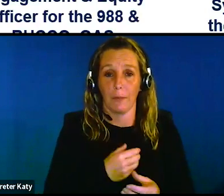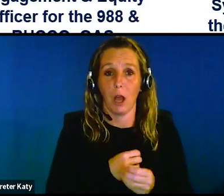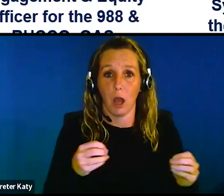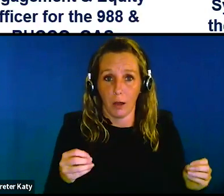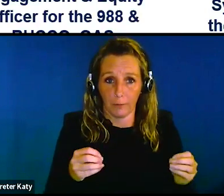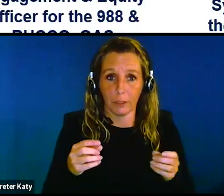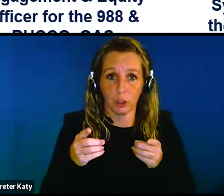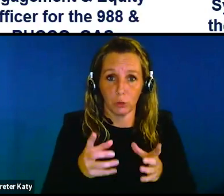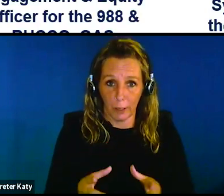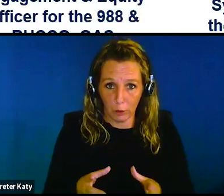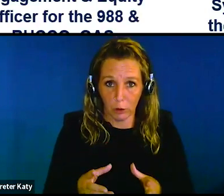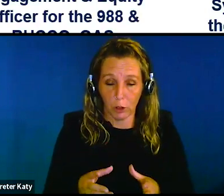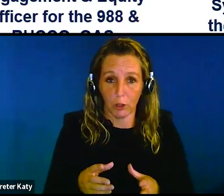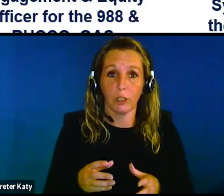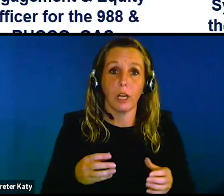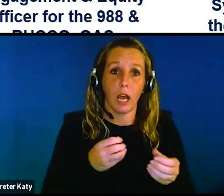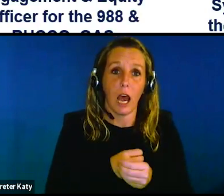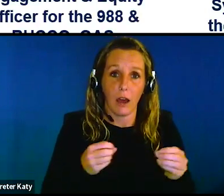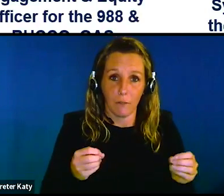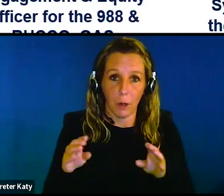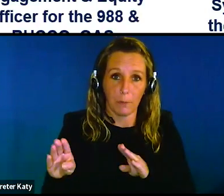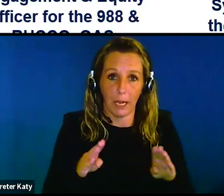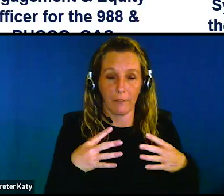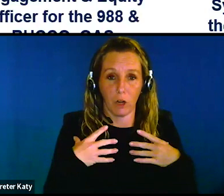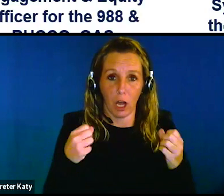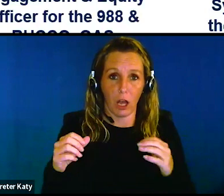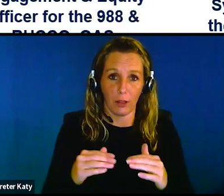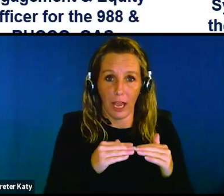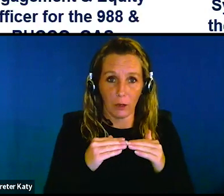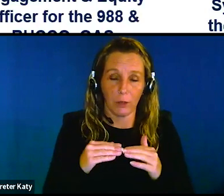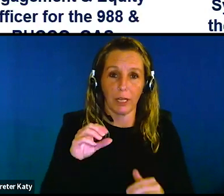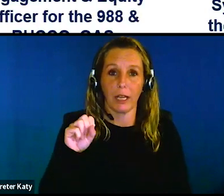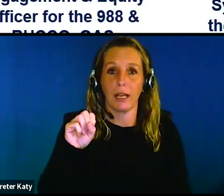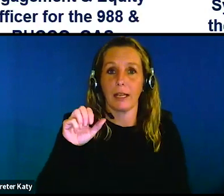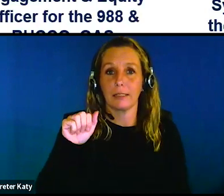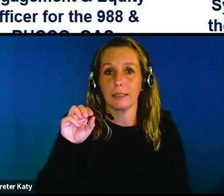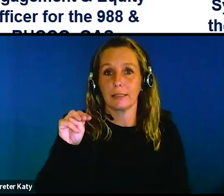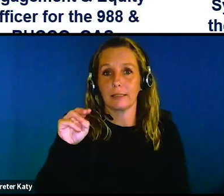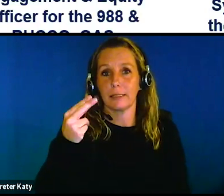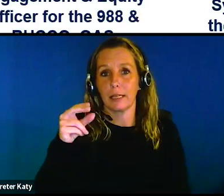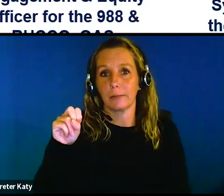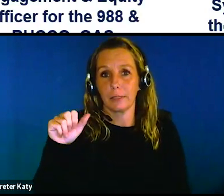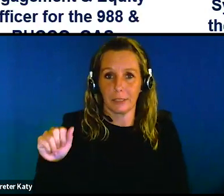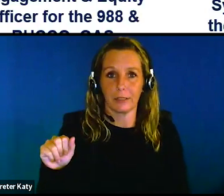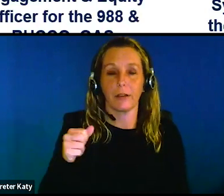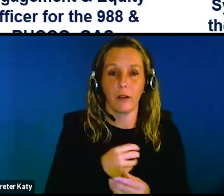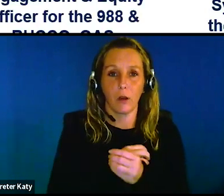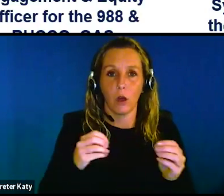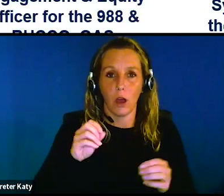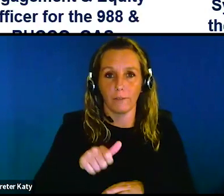director of the Office of Behavioral Health Equity at SAMHSA, and this office was created as part of the Affordable